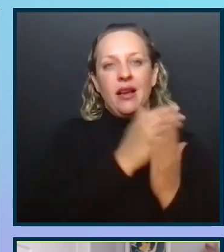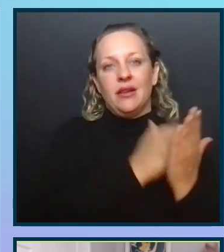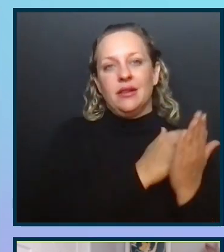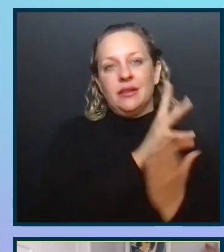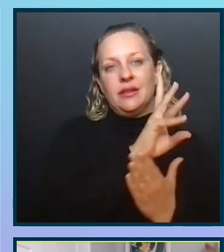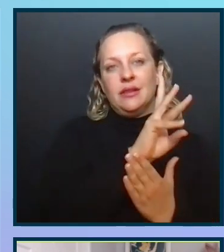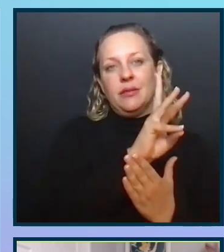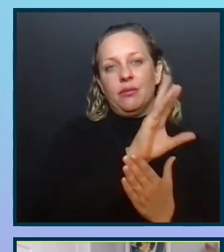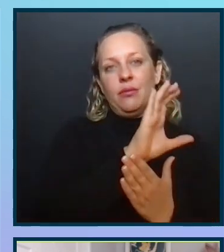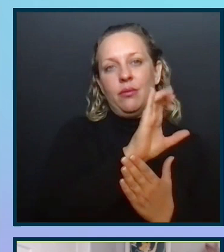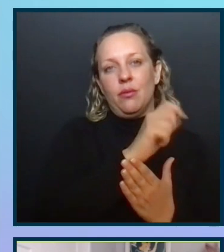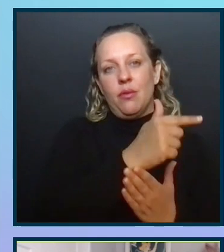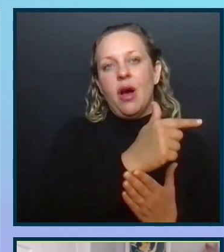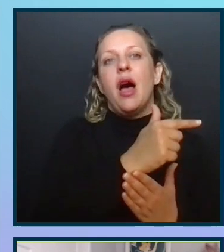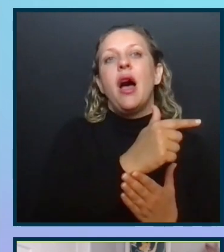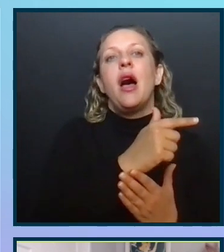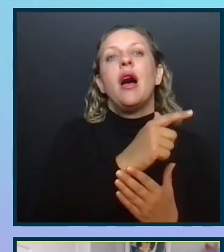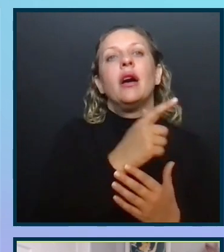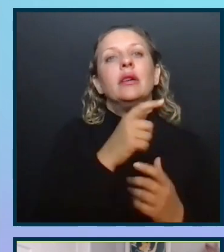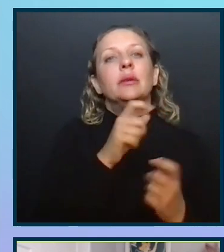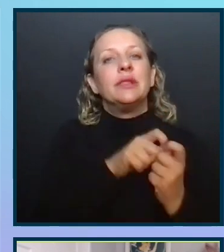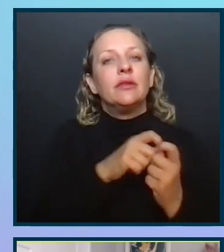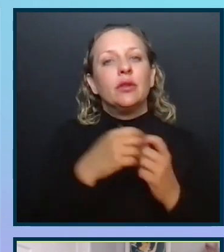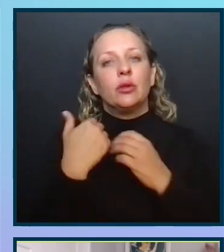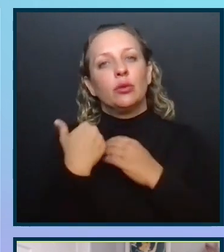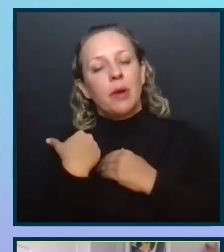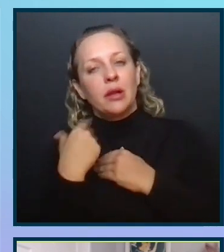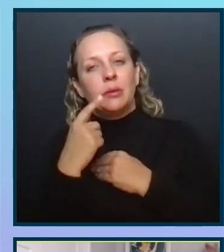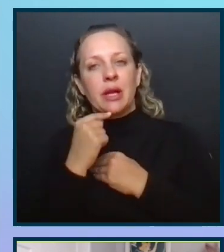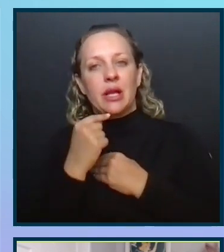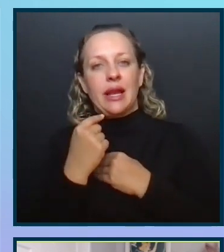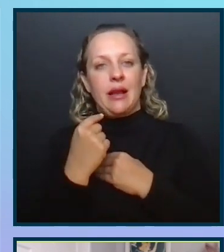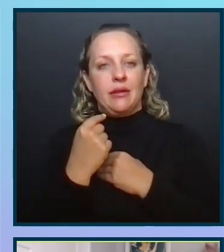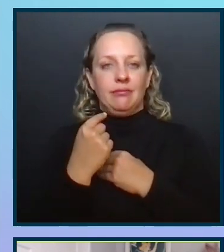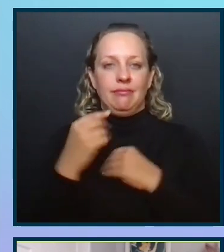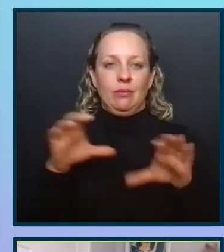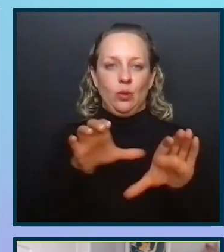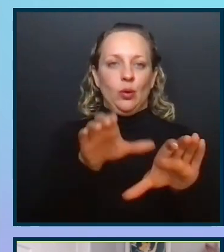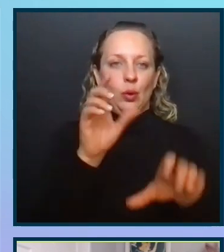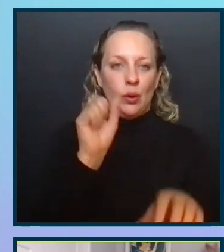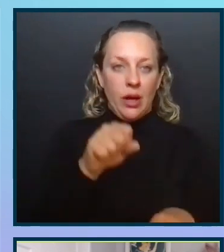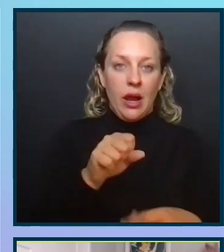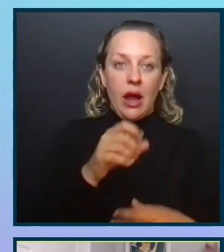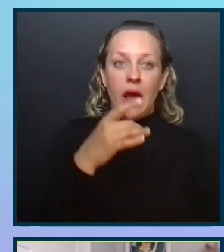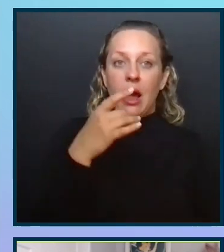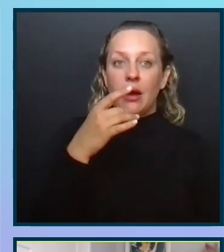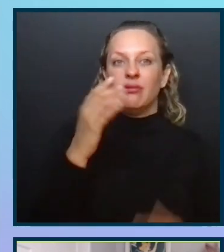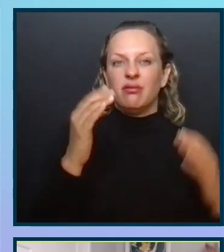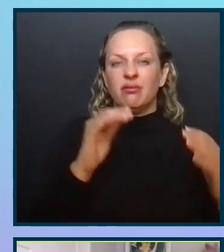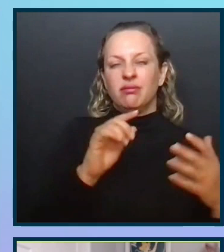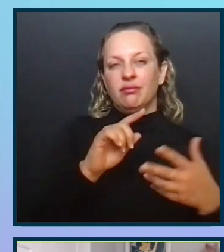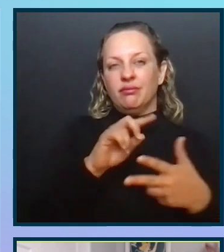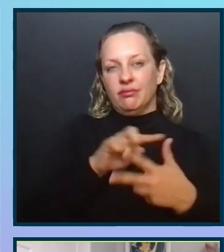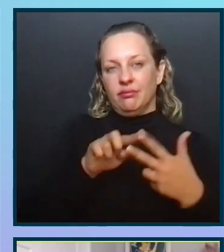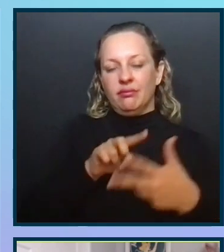to certain roles and responsibilities. 18 of these criteria area can apply to interaction design,